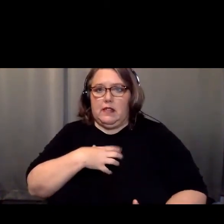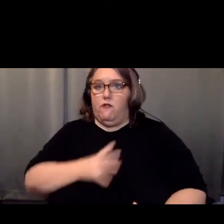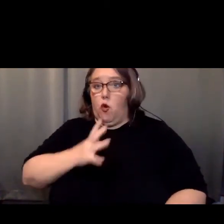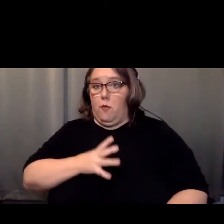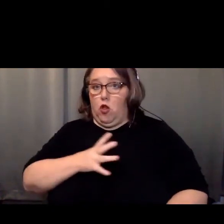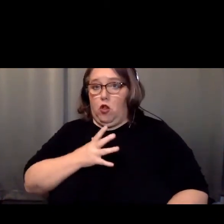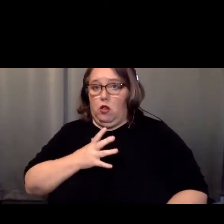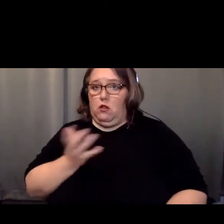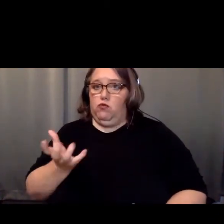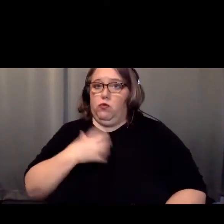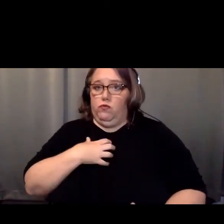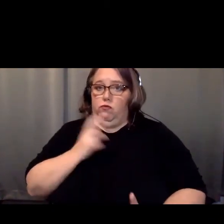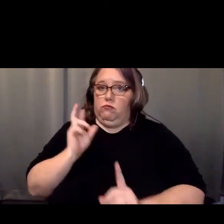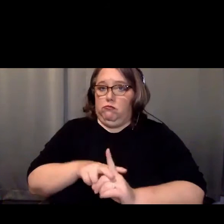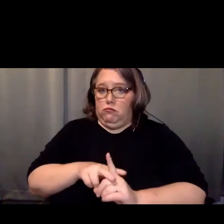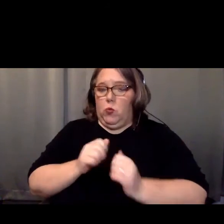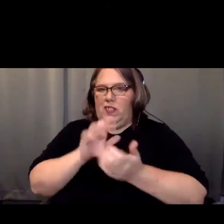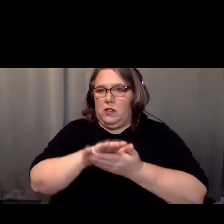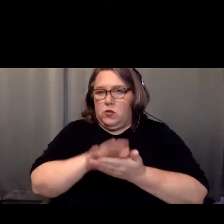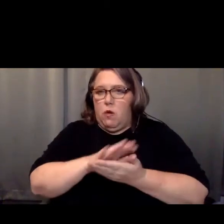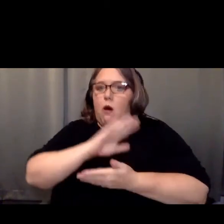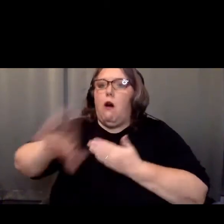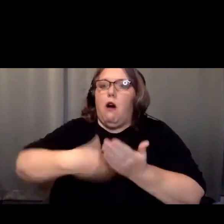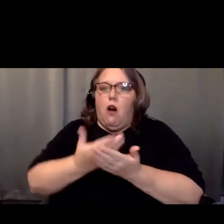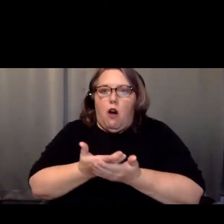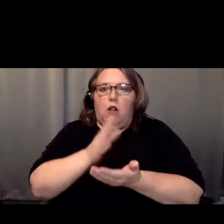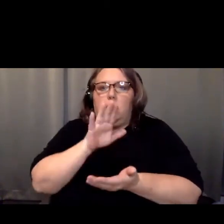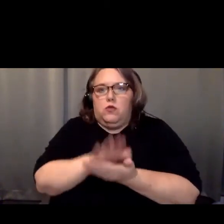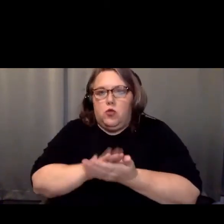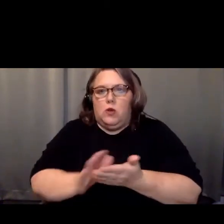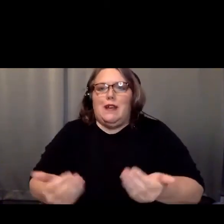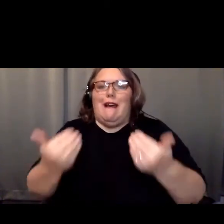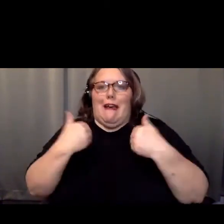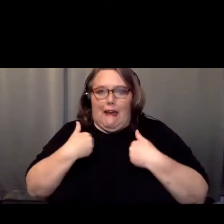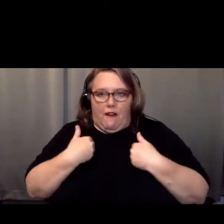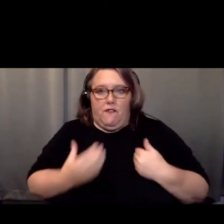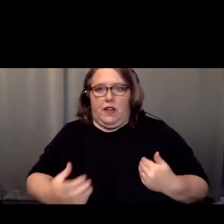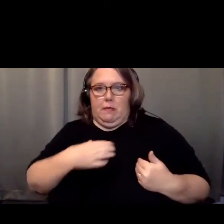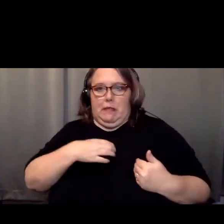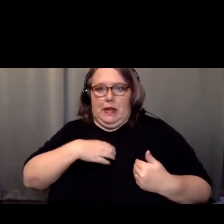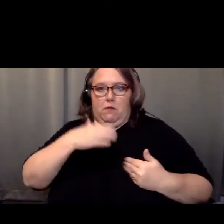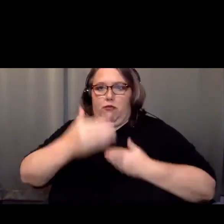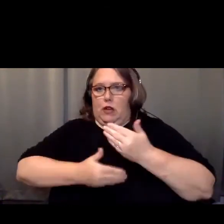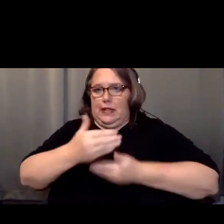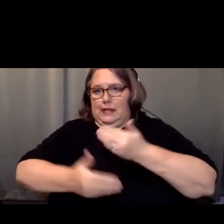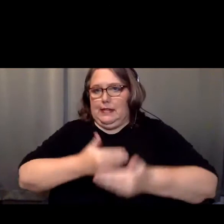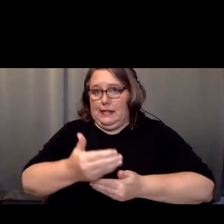with the school, all schools have a grievance or a complaint process and it's on their website.